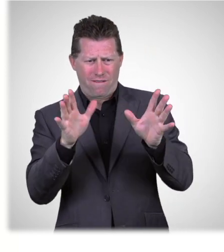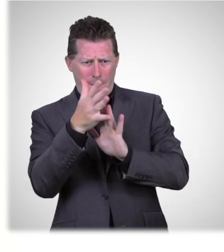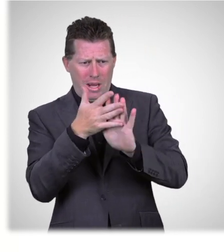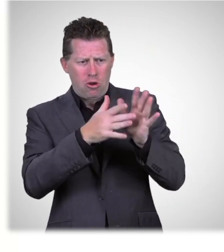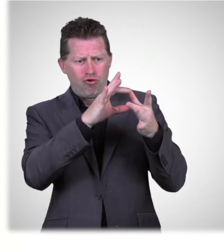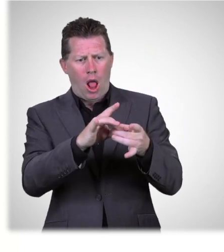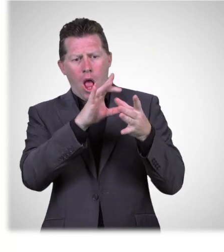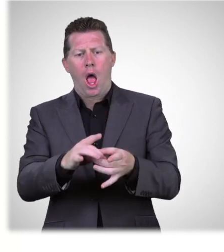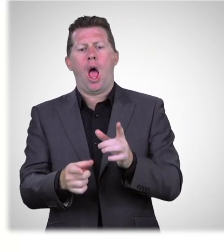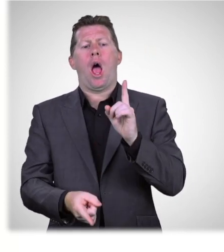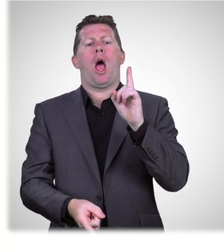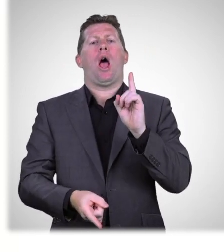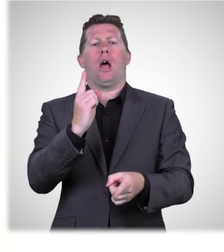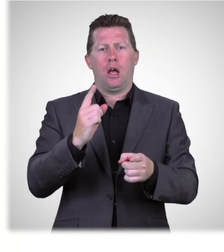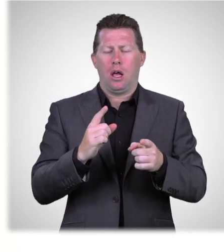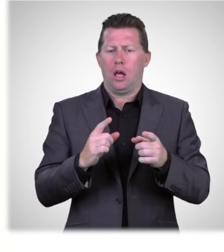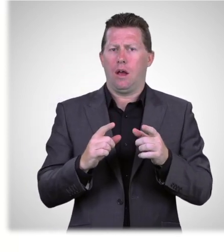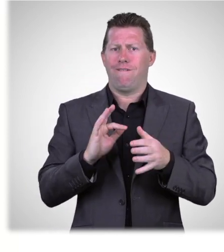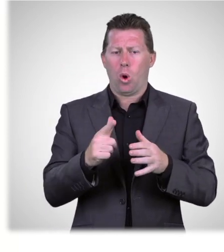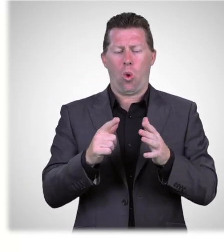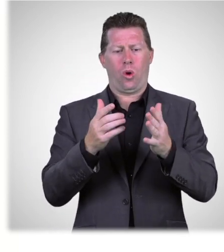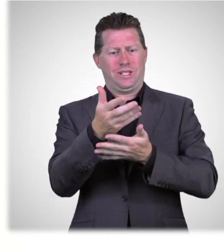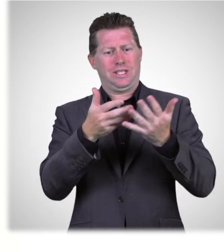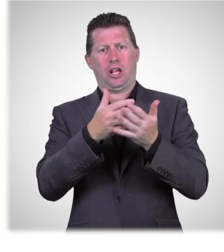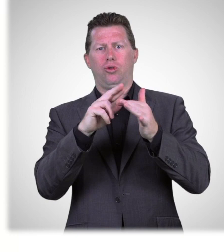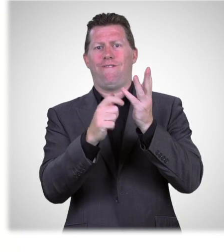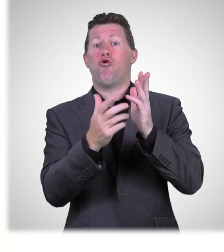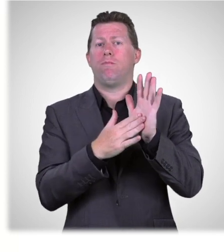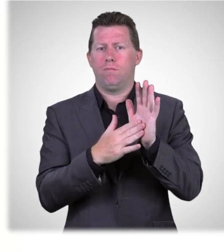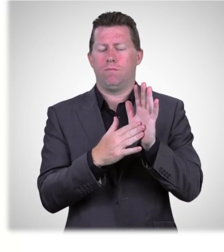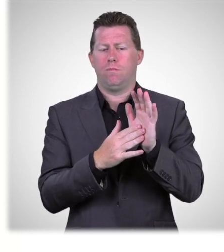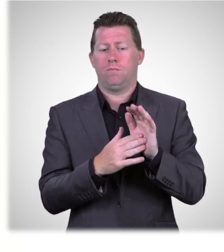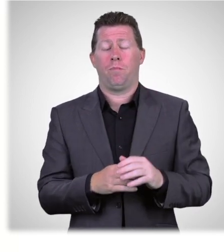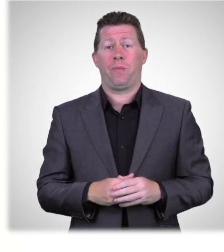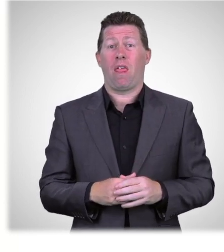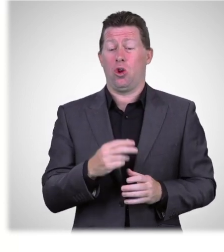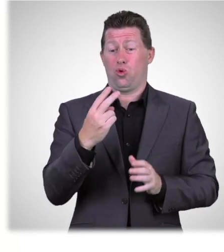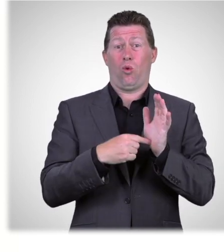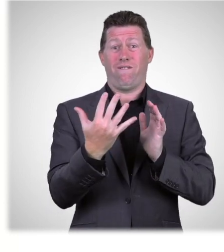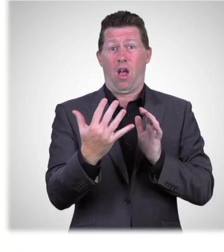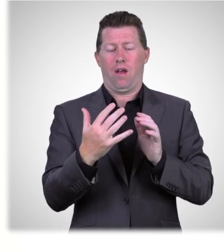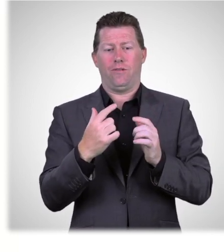students so they can see the relevance of discussion forums online, 2.5 illustrating